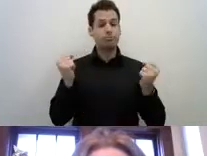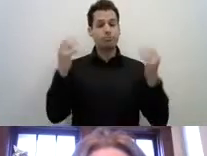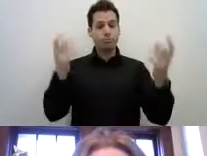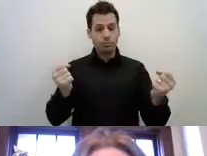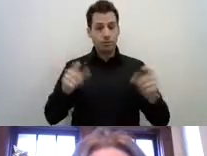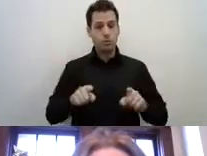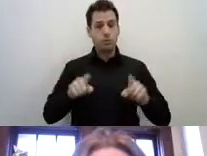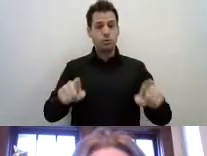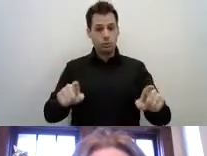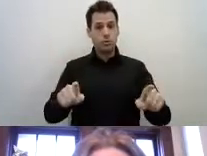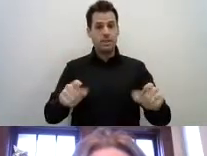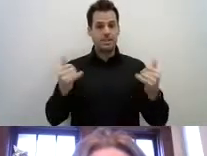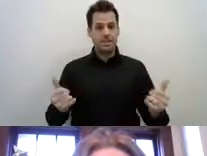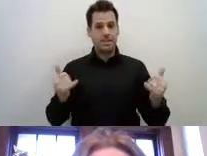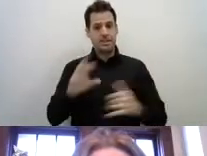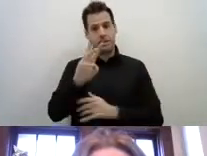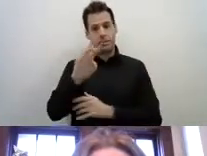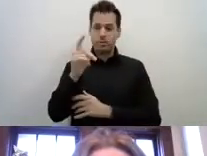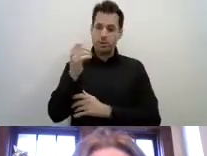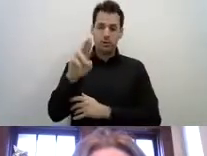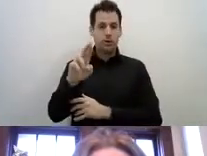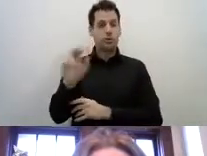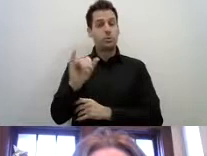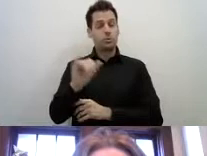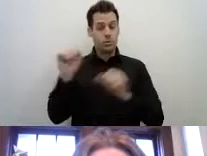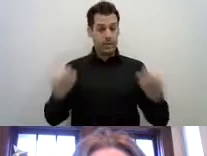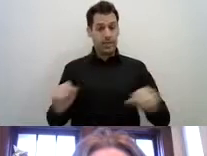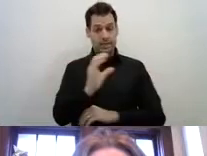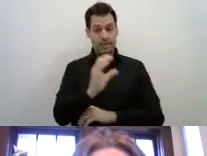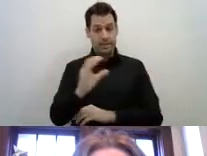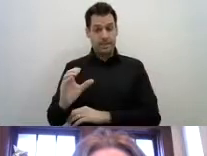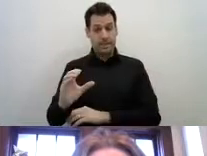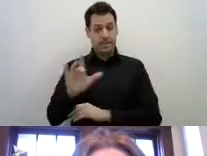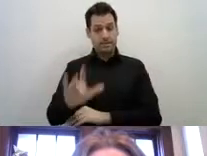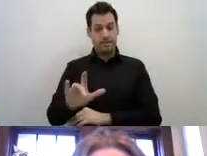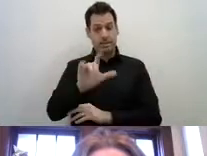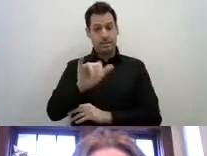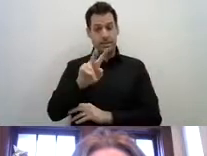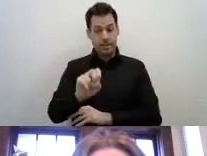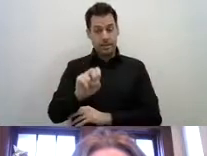and closed captions are available by clicking the cc live transcript button in the lower corner